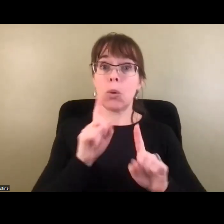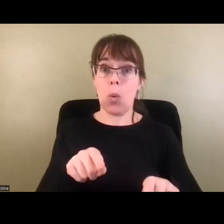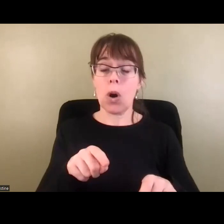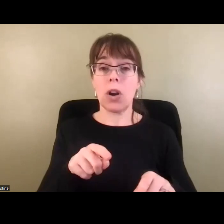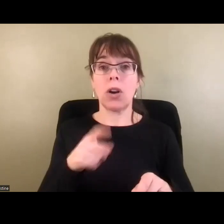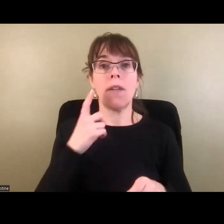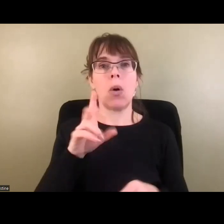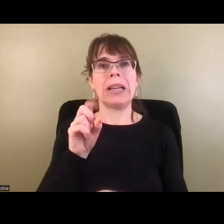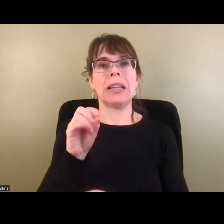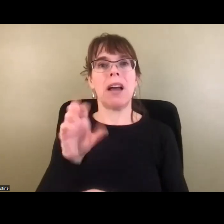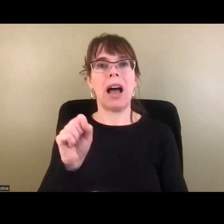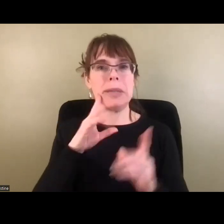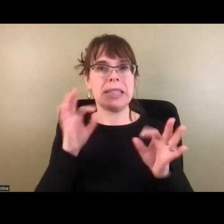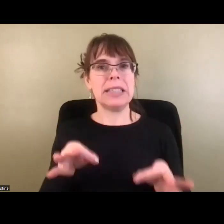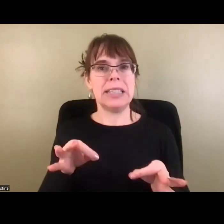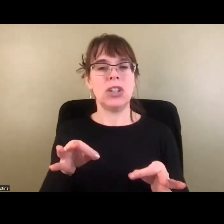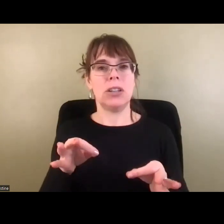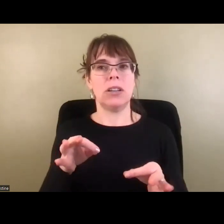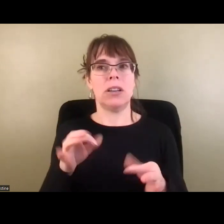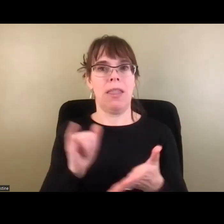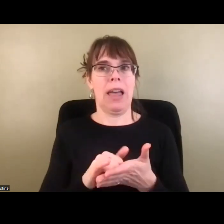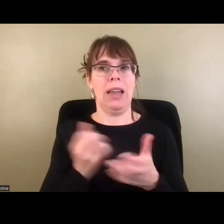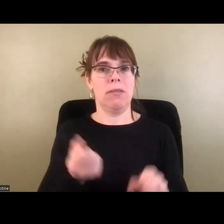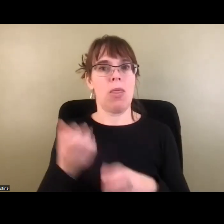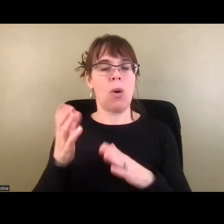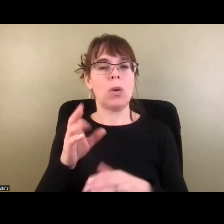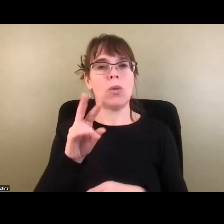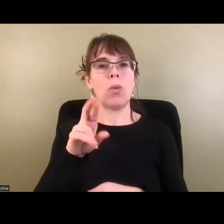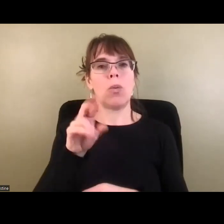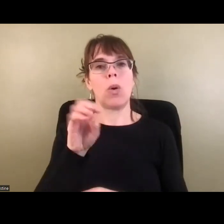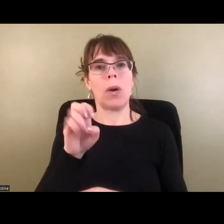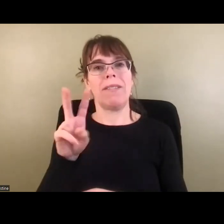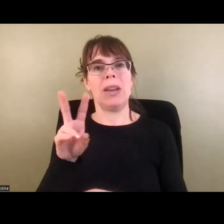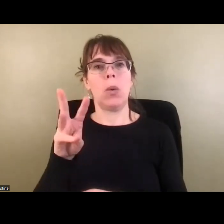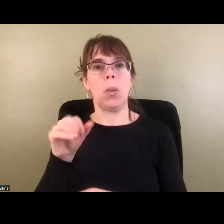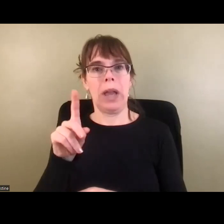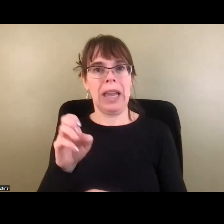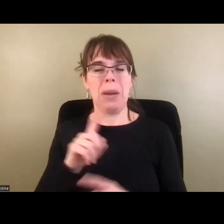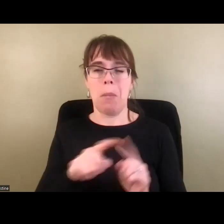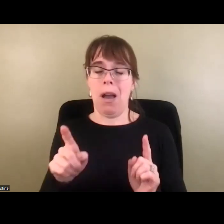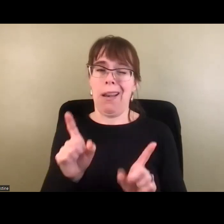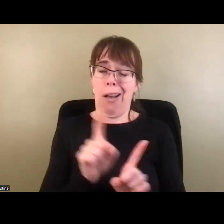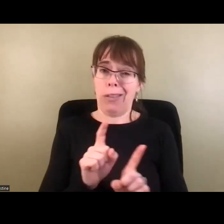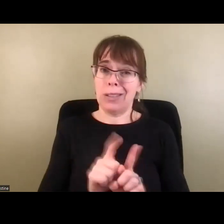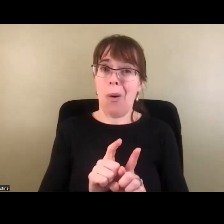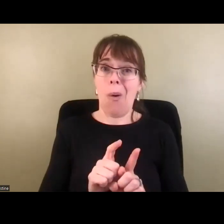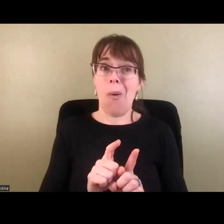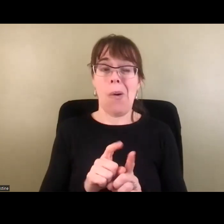the Dobbs decision that ended Roe V. Wade. But, you know, I will also say it is very